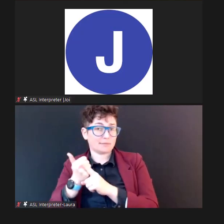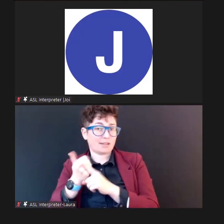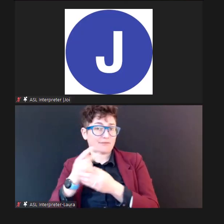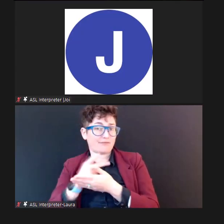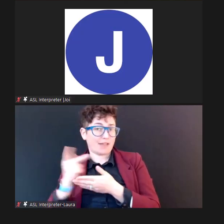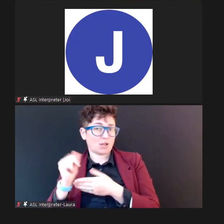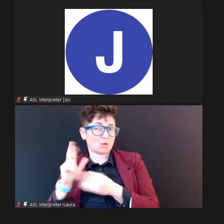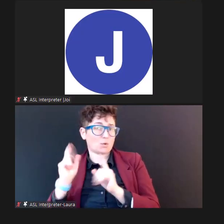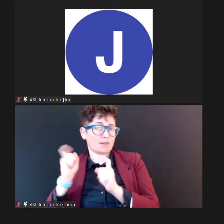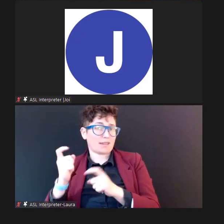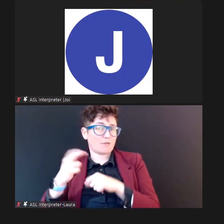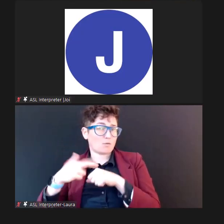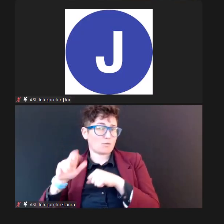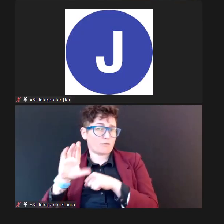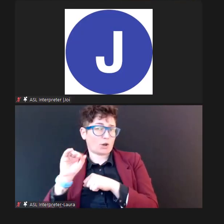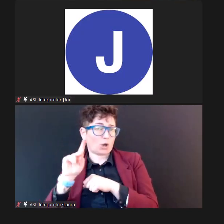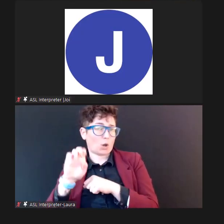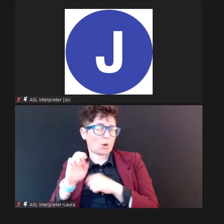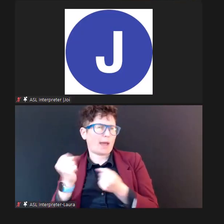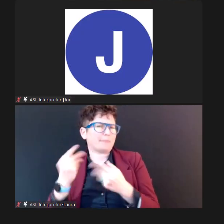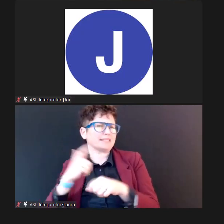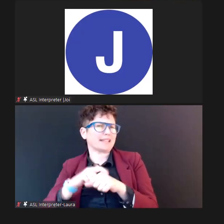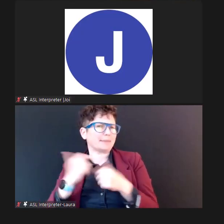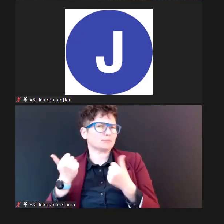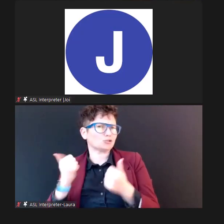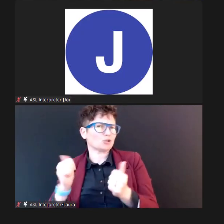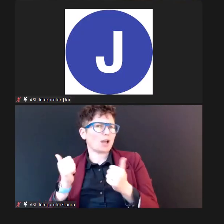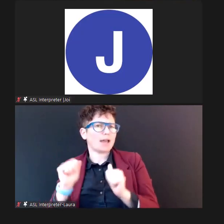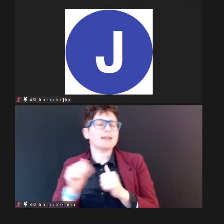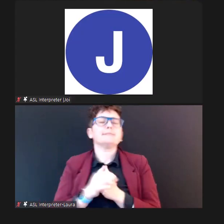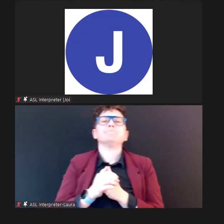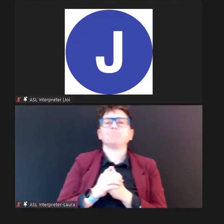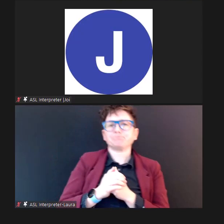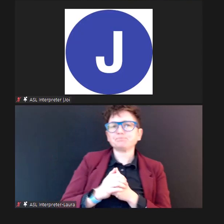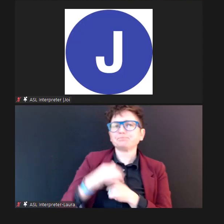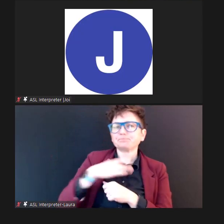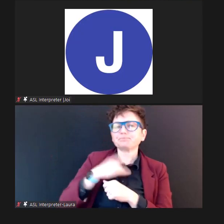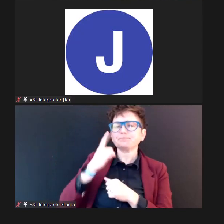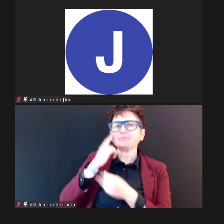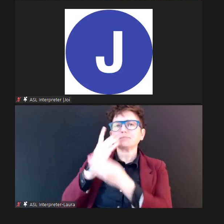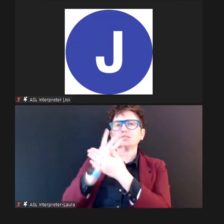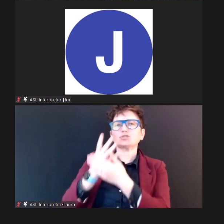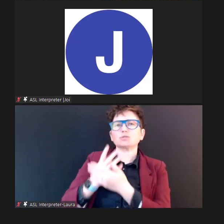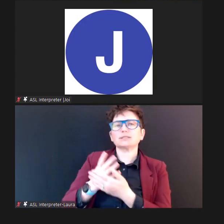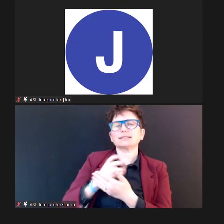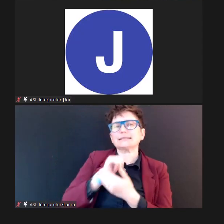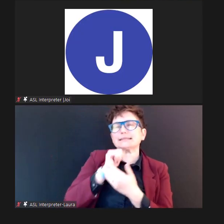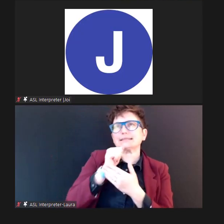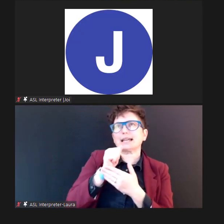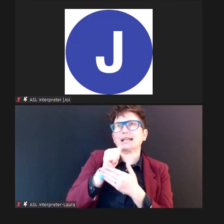given okay yeah so I like to think of